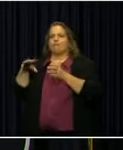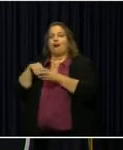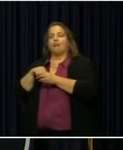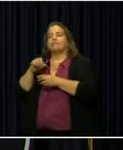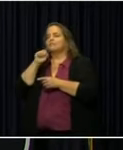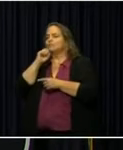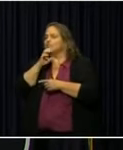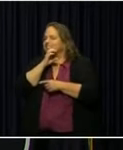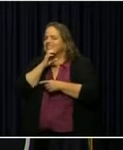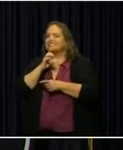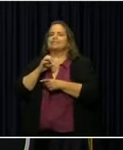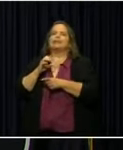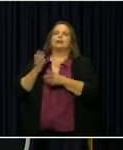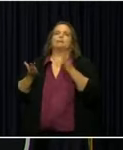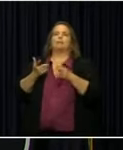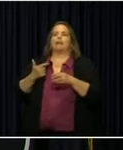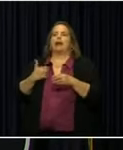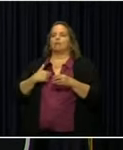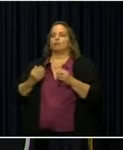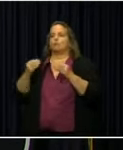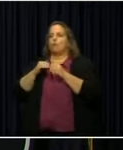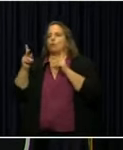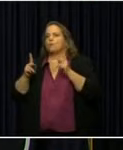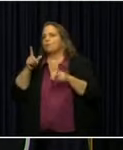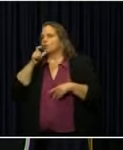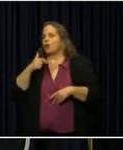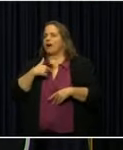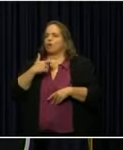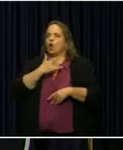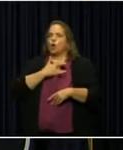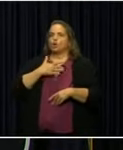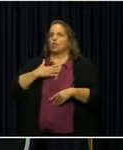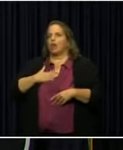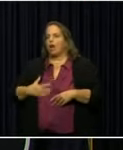WOULD NORMALLY -- SICK EARN THAN